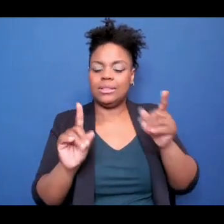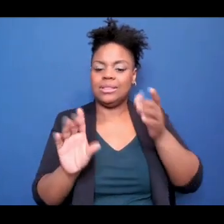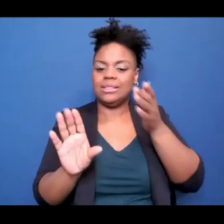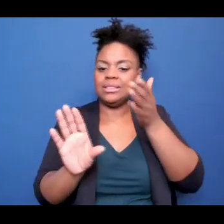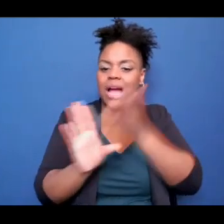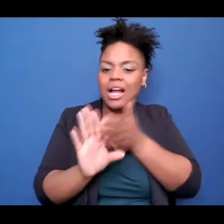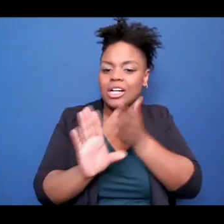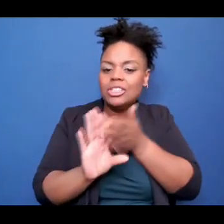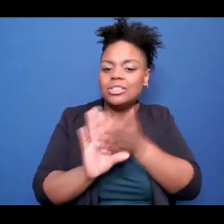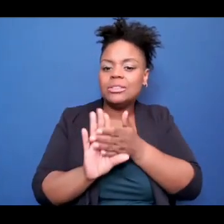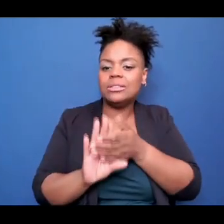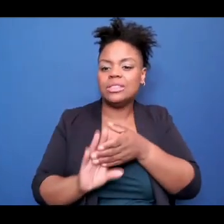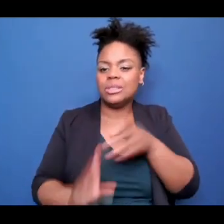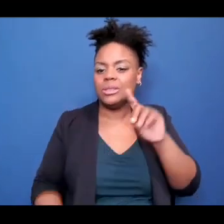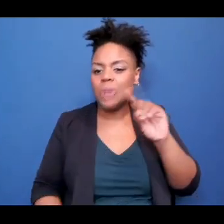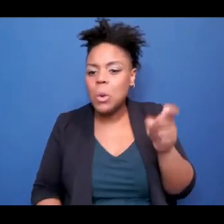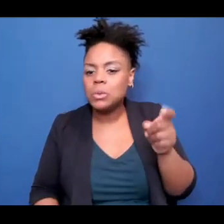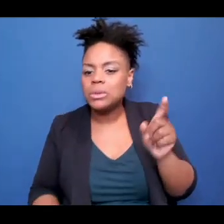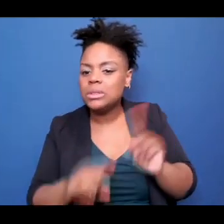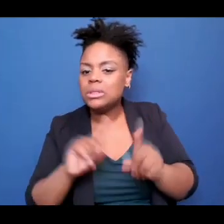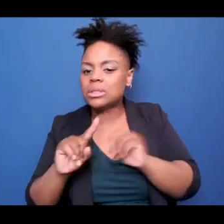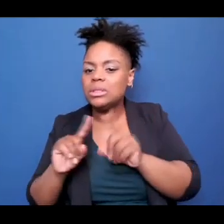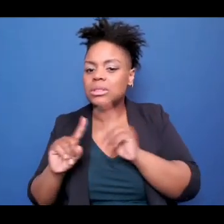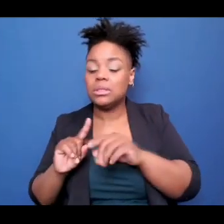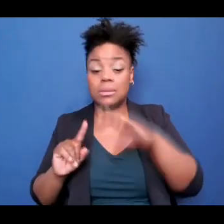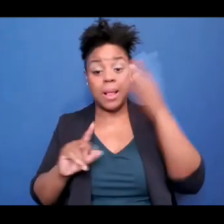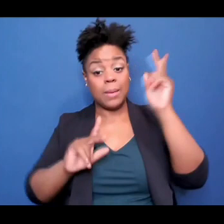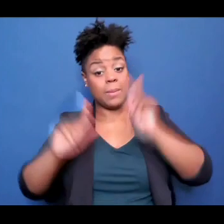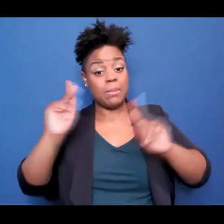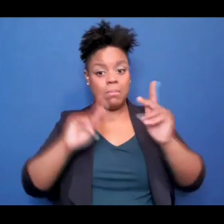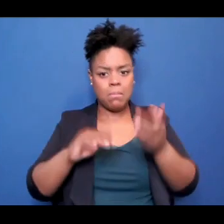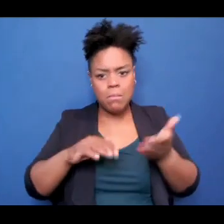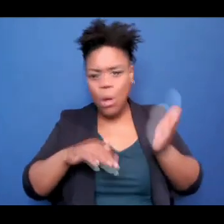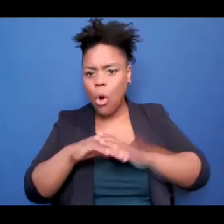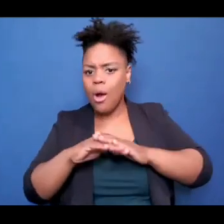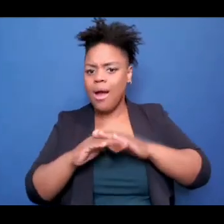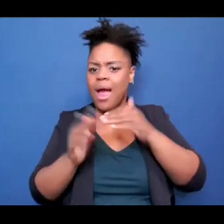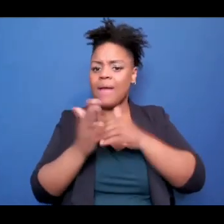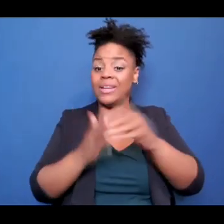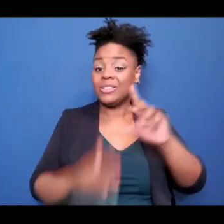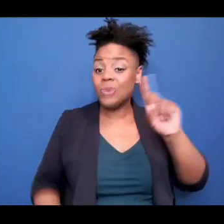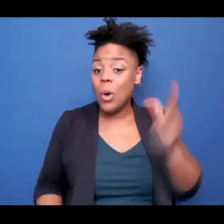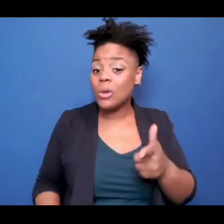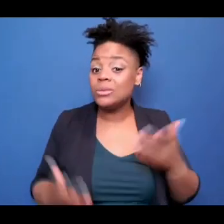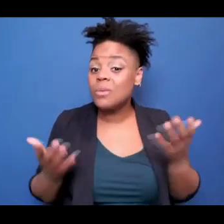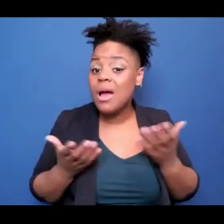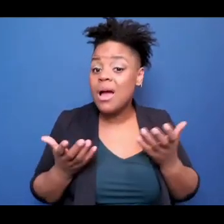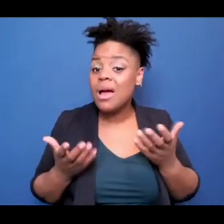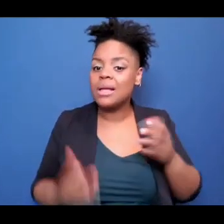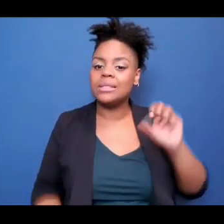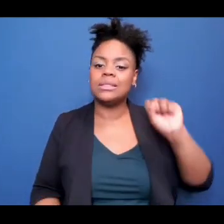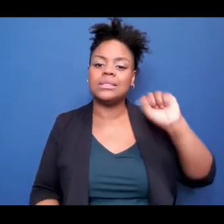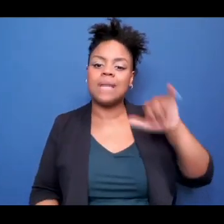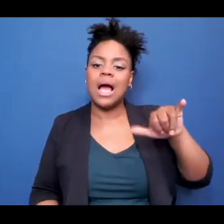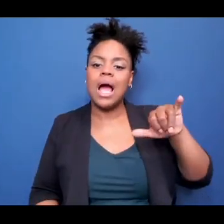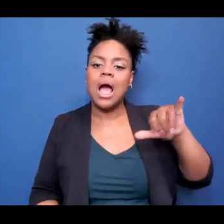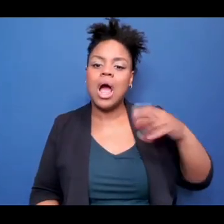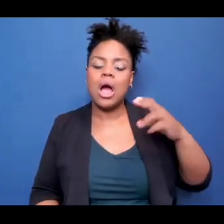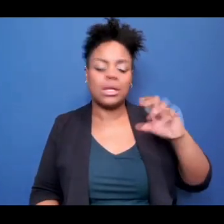PSYCHIATRIC DIAGNOSES, FOR EXAMPLE, BLACK PATIENTS ARE MORE LIKELY TO BE DIAGNOSED AS PSYCHOTIC THAN AS HAVING A MOOD